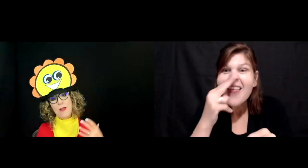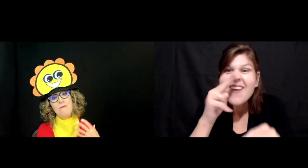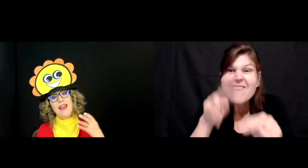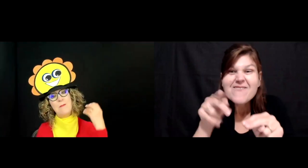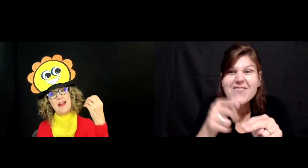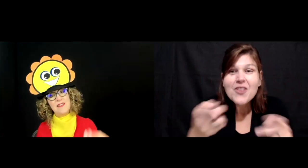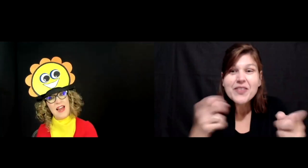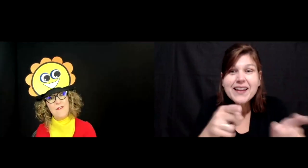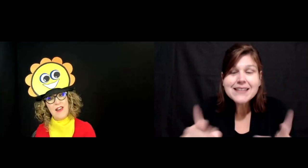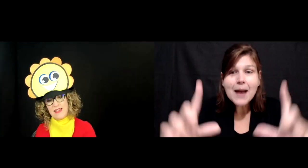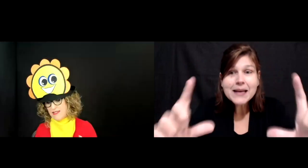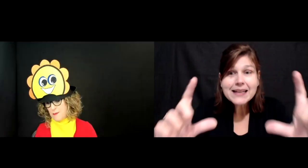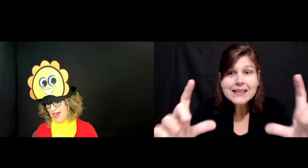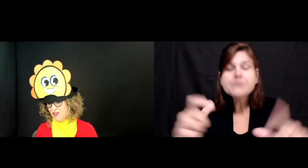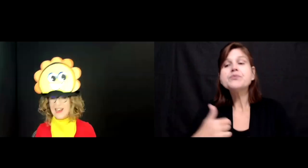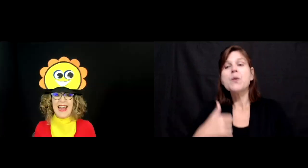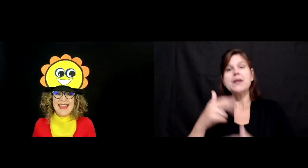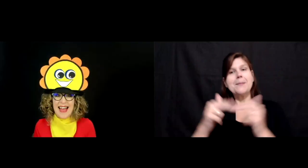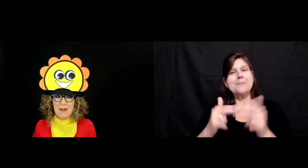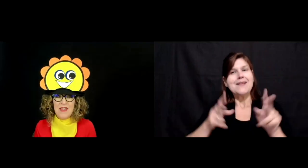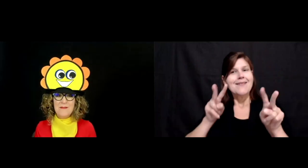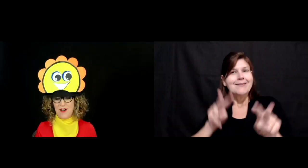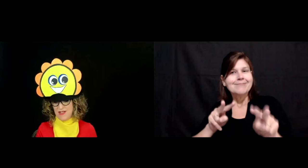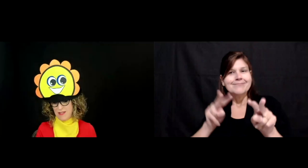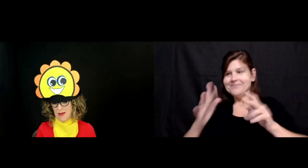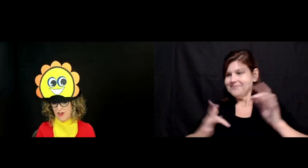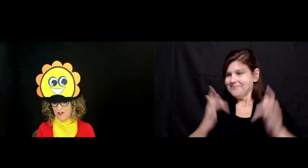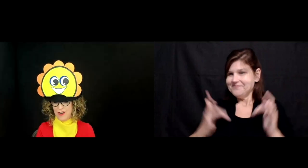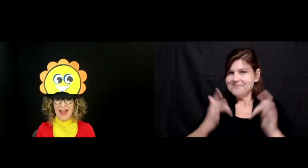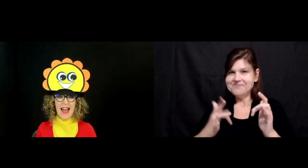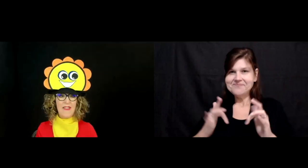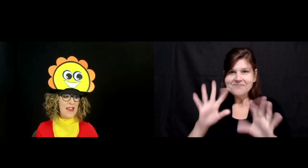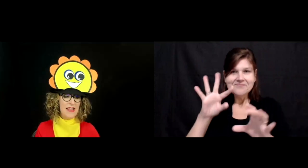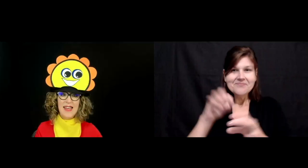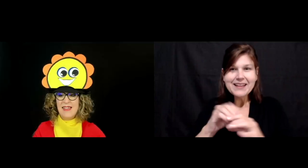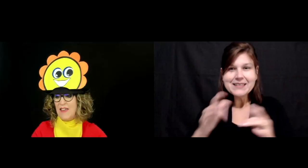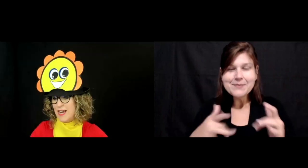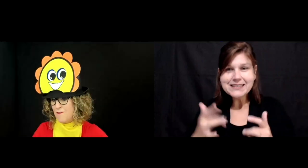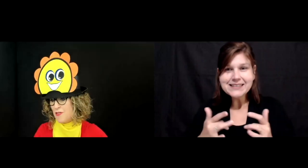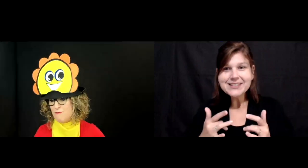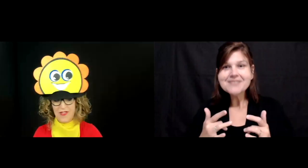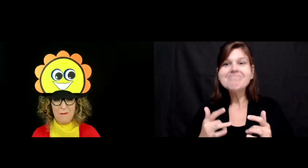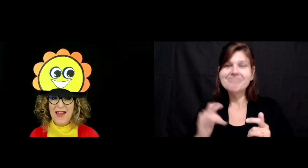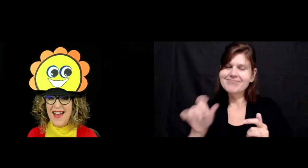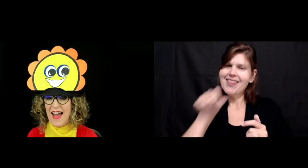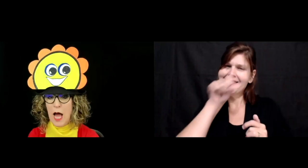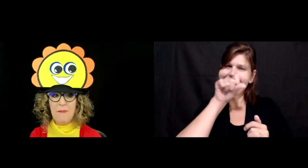So it really builds that lovely anticipation and excitement and participation. And they, like I say, they love the rhythm.